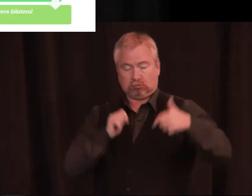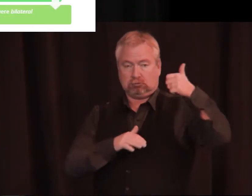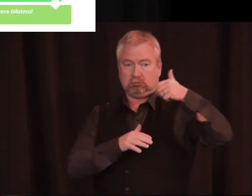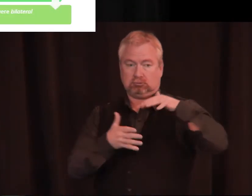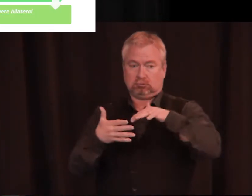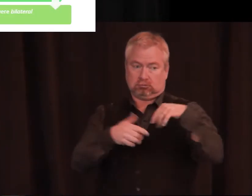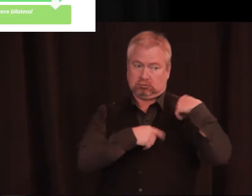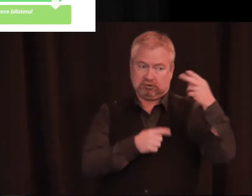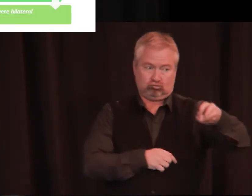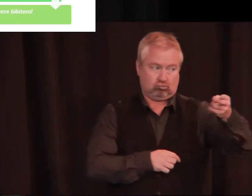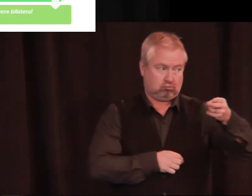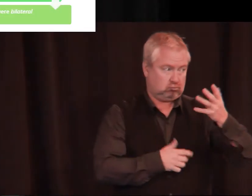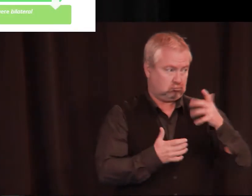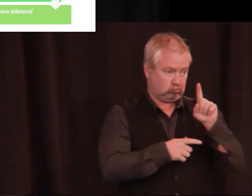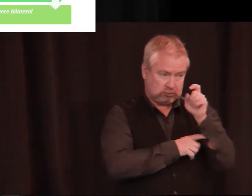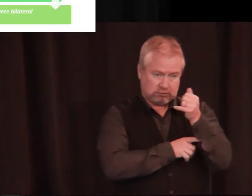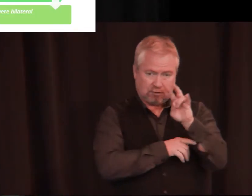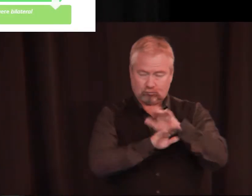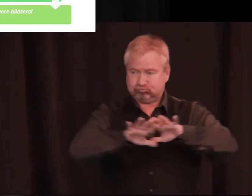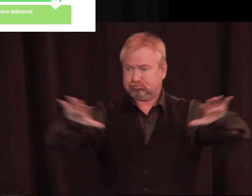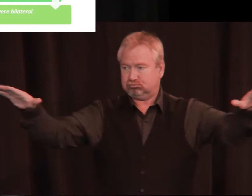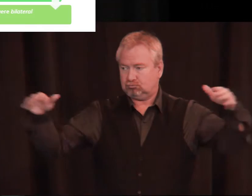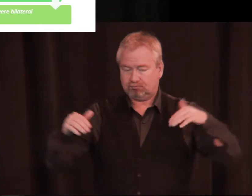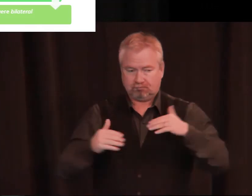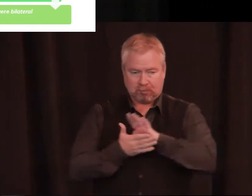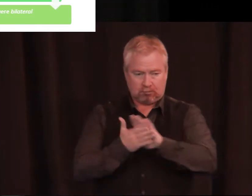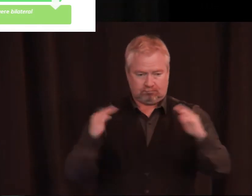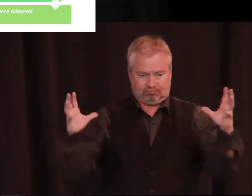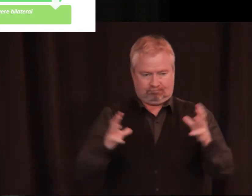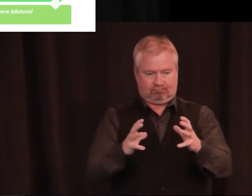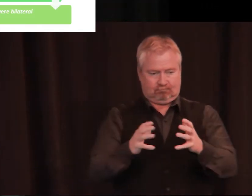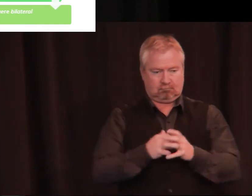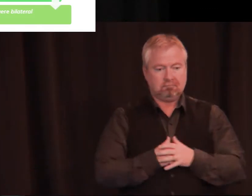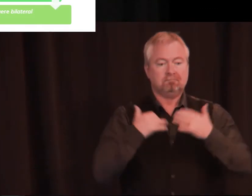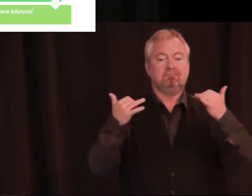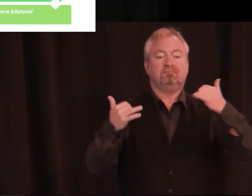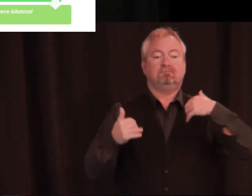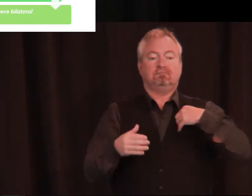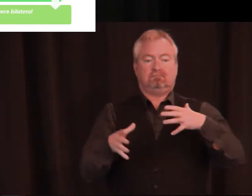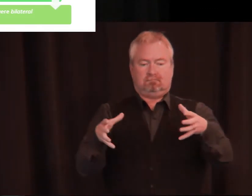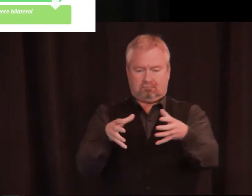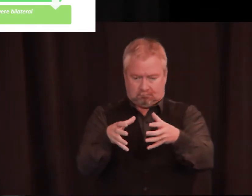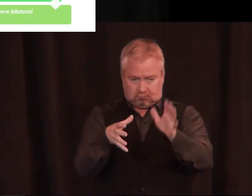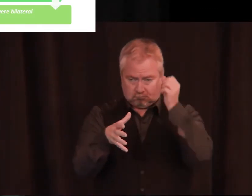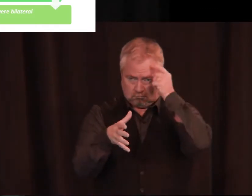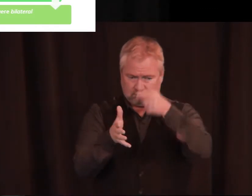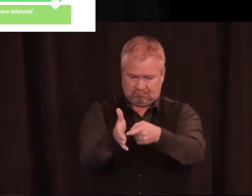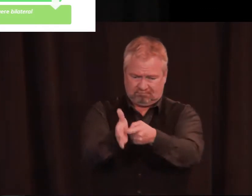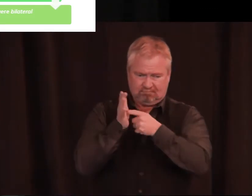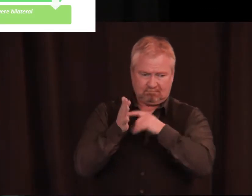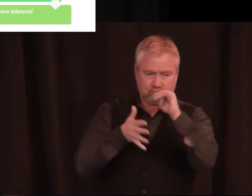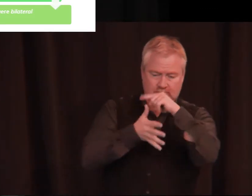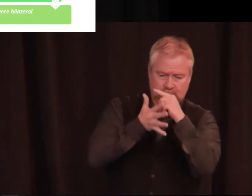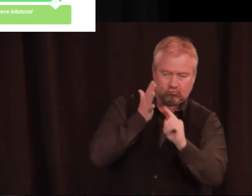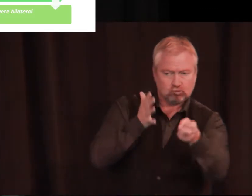So, in order to participate in the study, we had a pretty strict criteria for who was